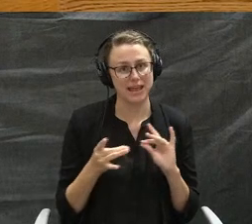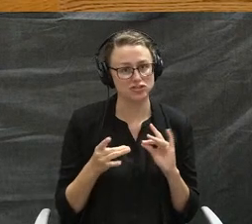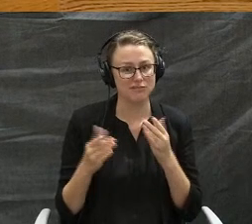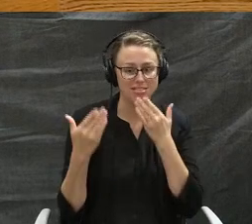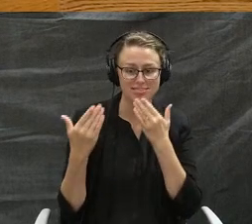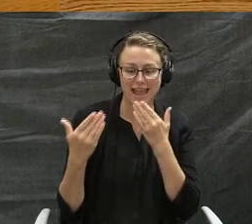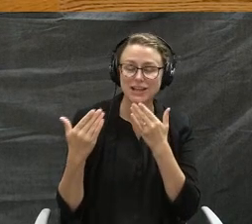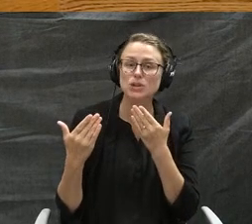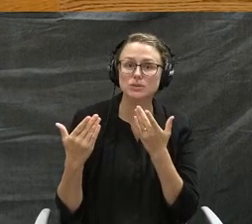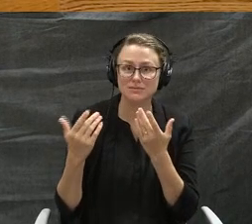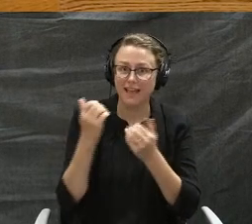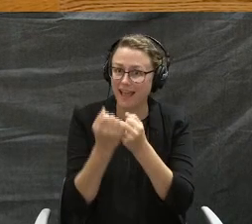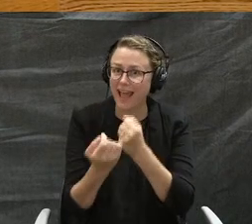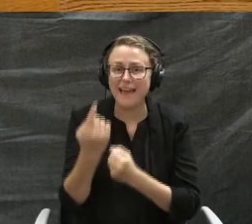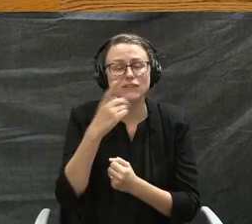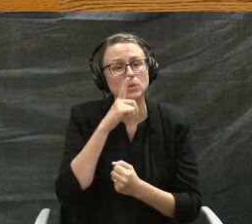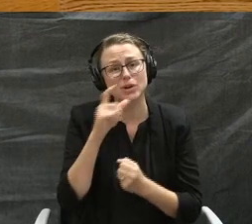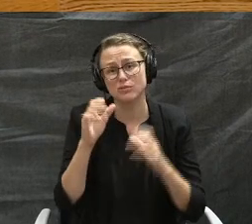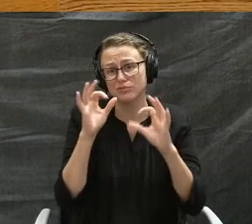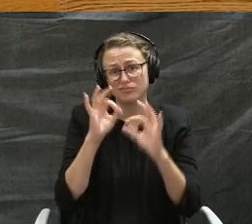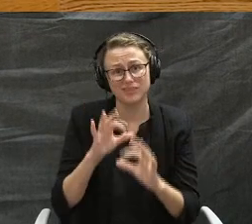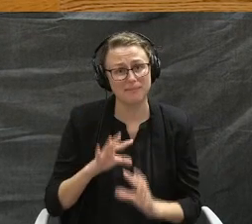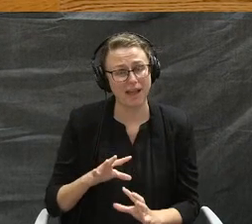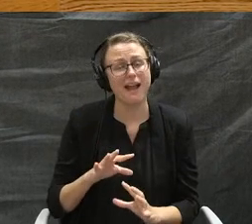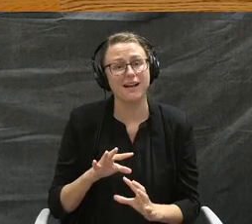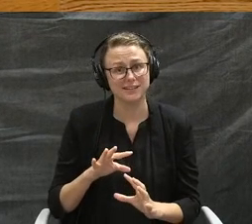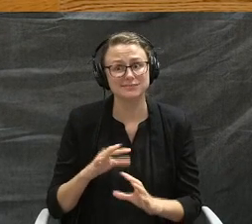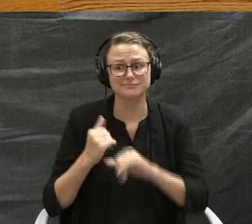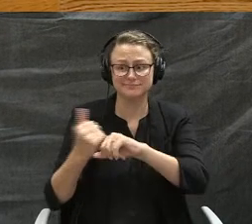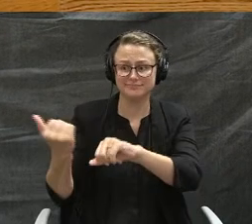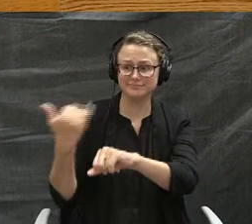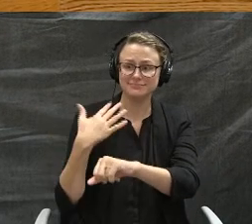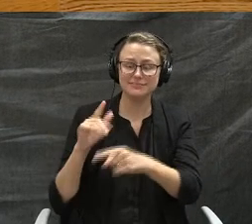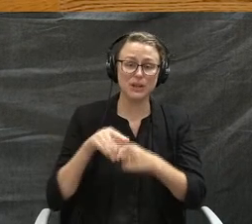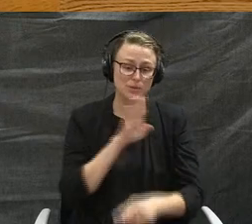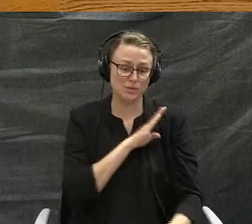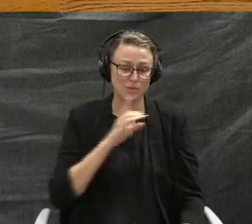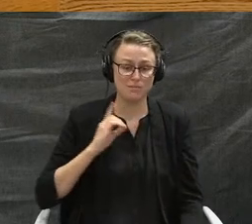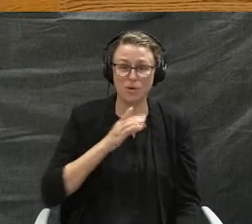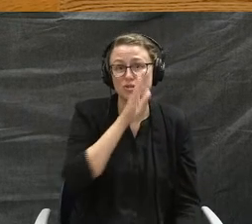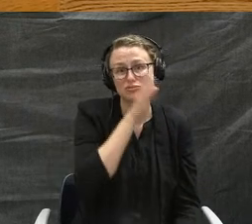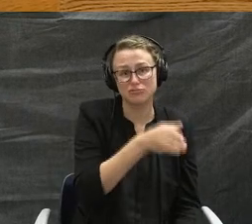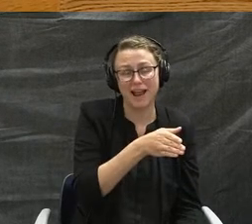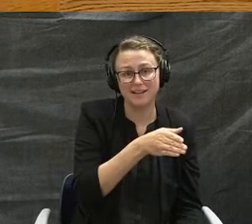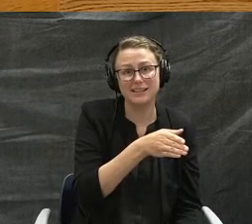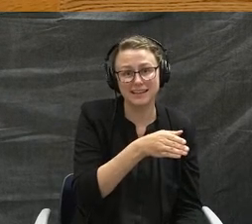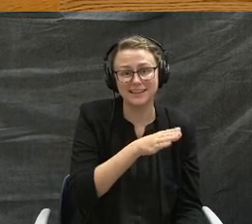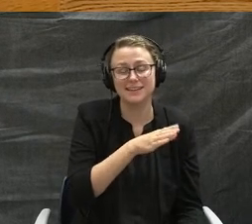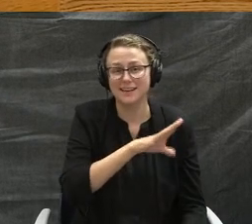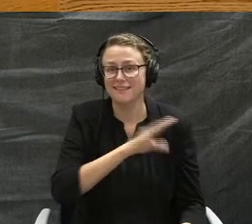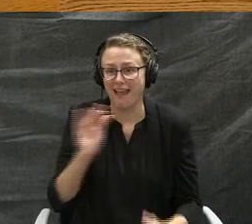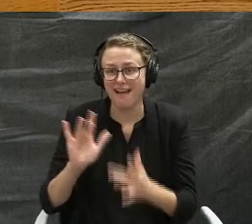those who submitted their comments and feedback to the board directly. As well, we anticipate we're going to be